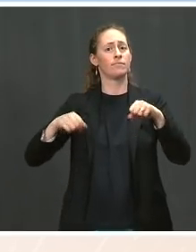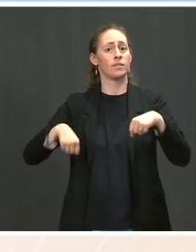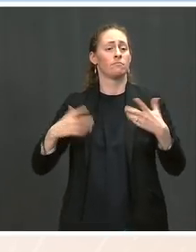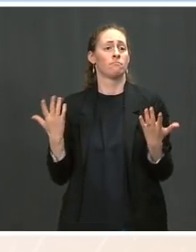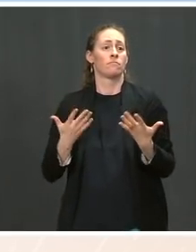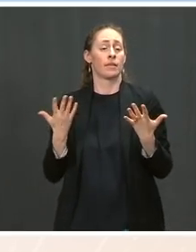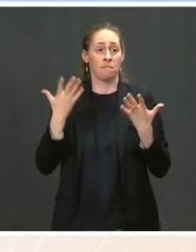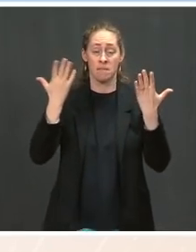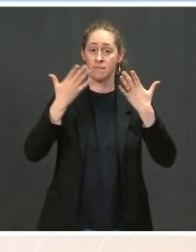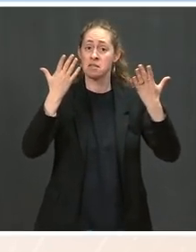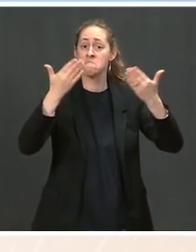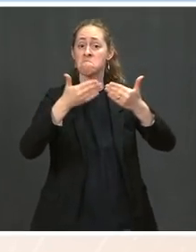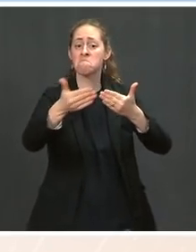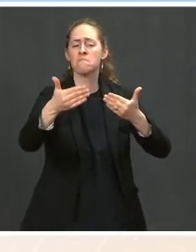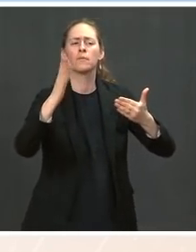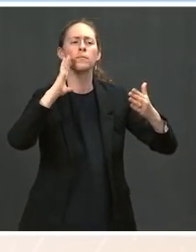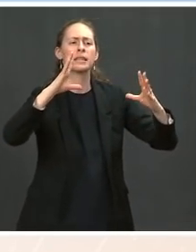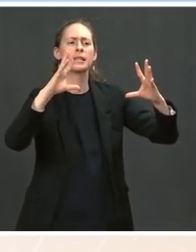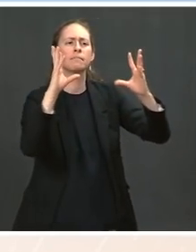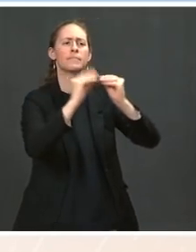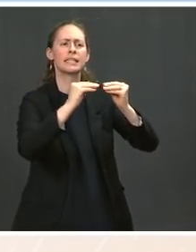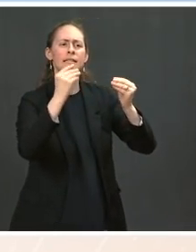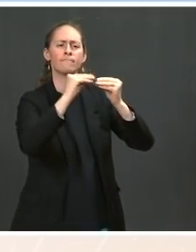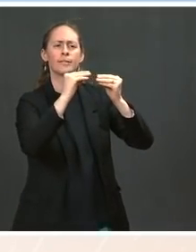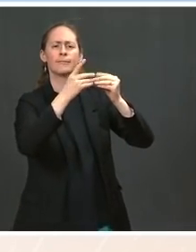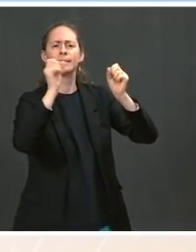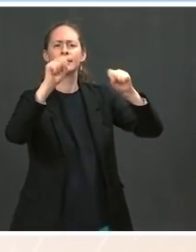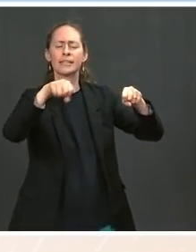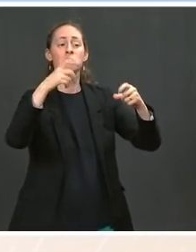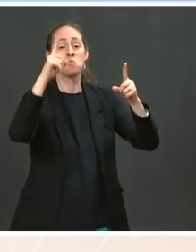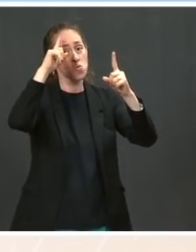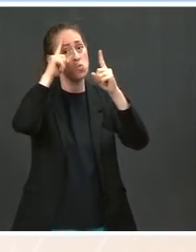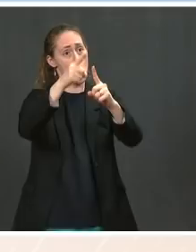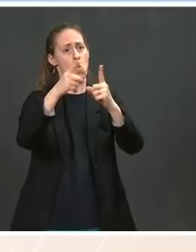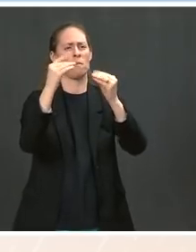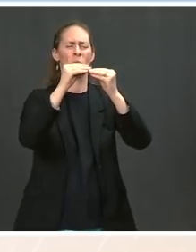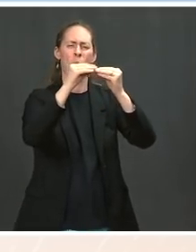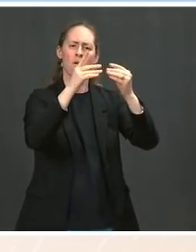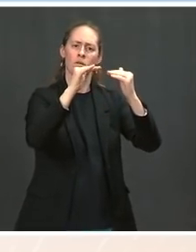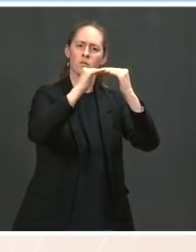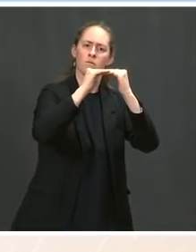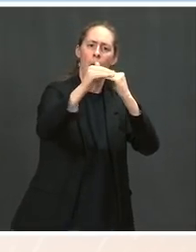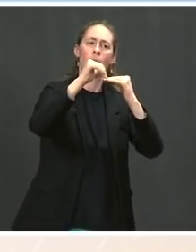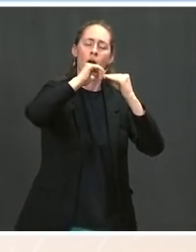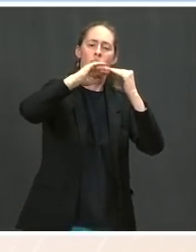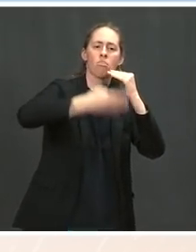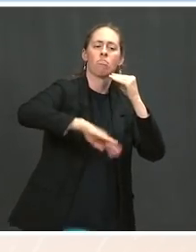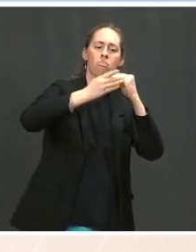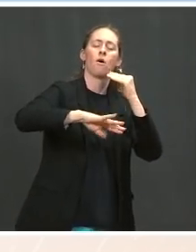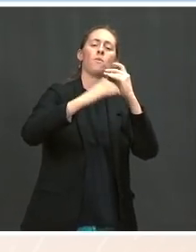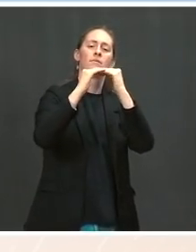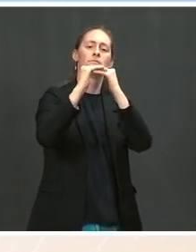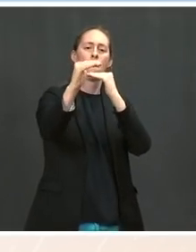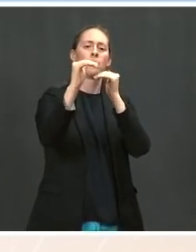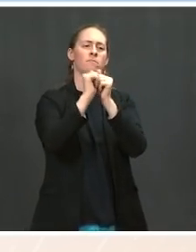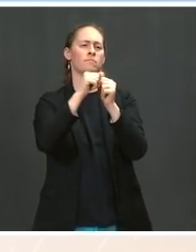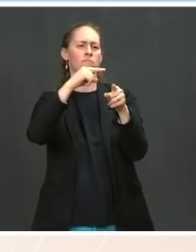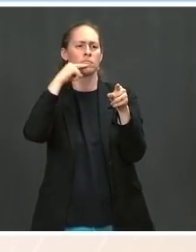in order to move toward a more predictable and stable relationship. So that was the -- part of the robust agenda discussed.